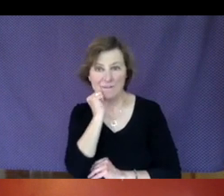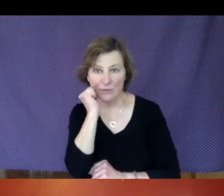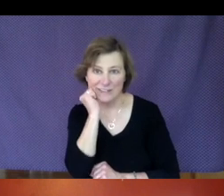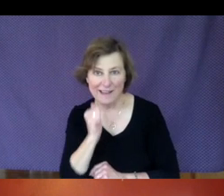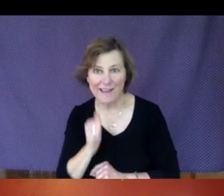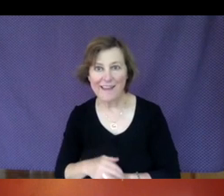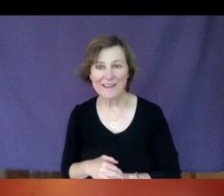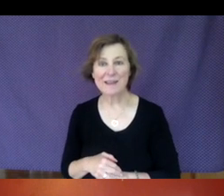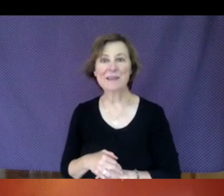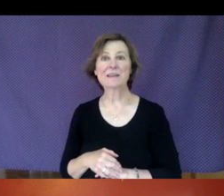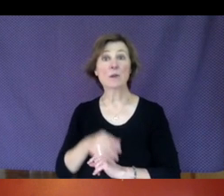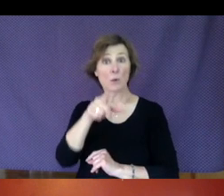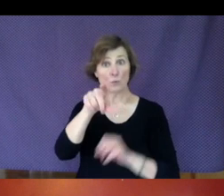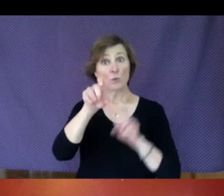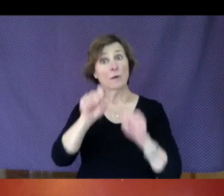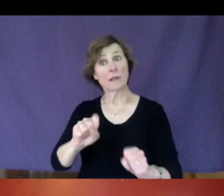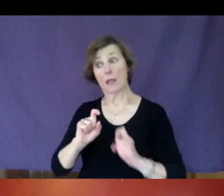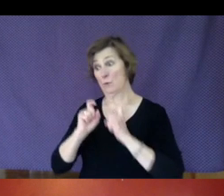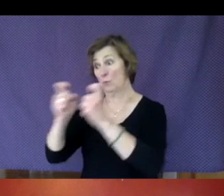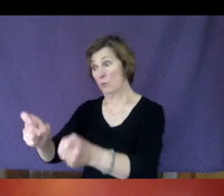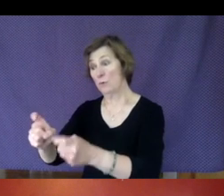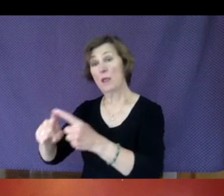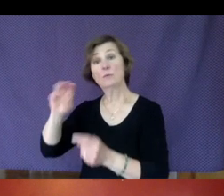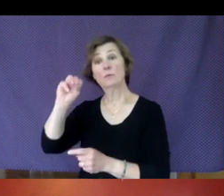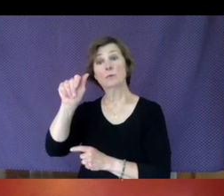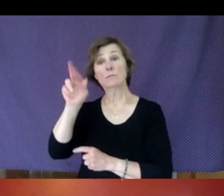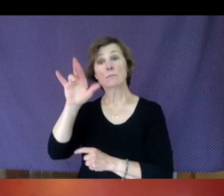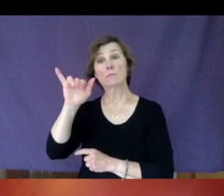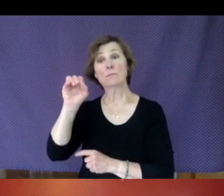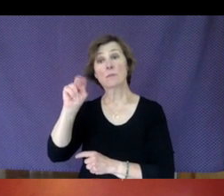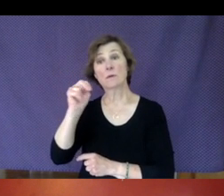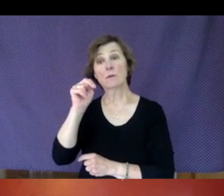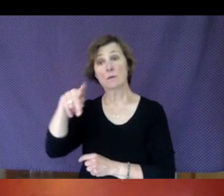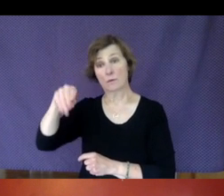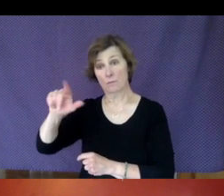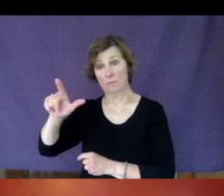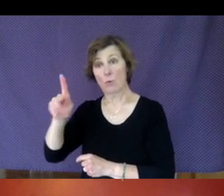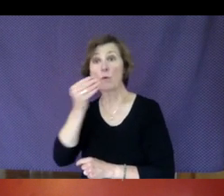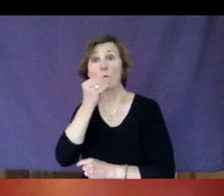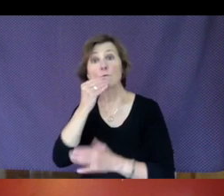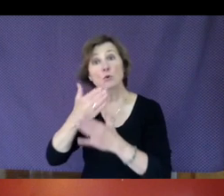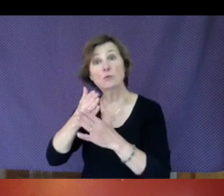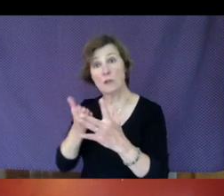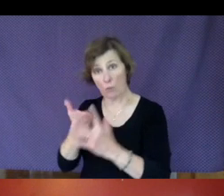You may donate to Marion-Polk Food Share through UUCS and of course